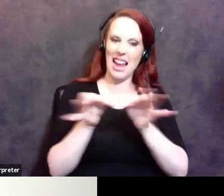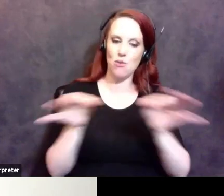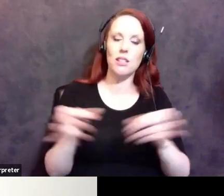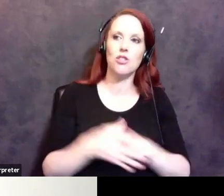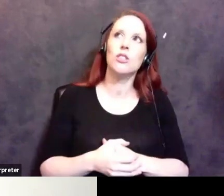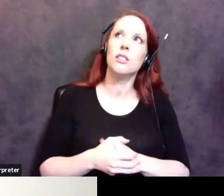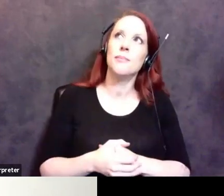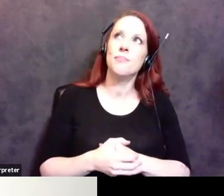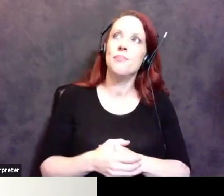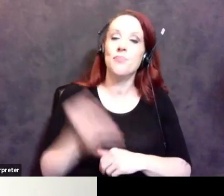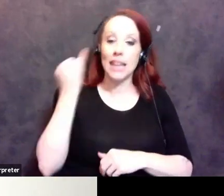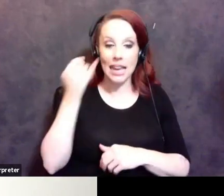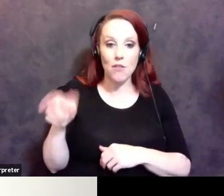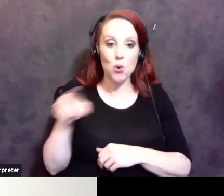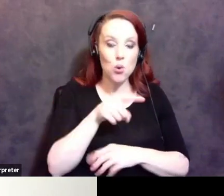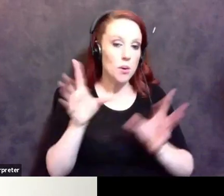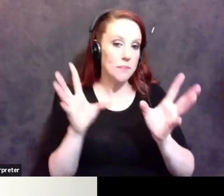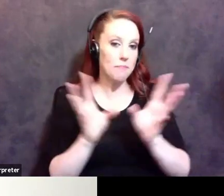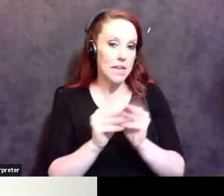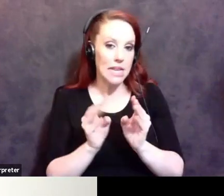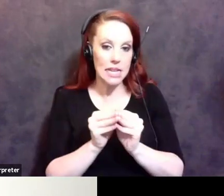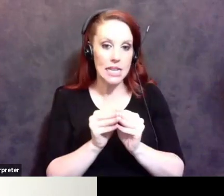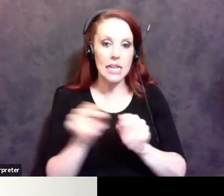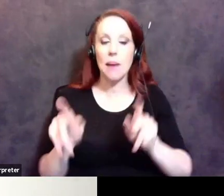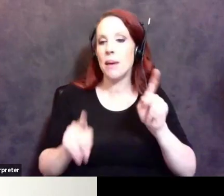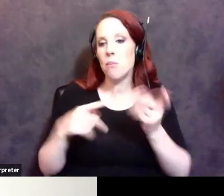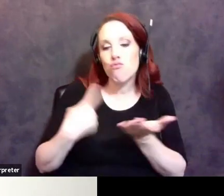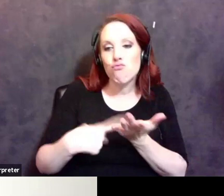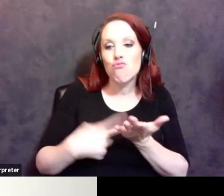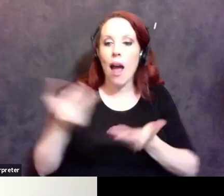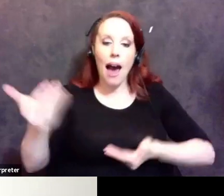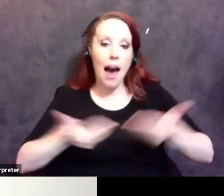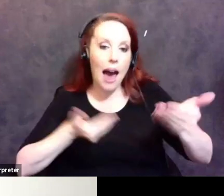you are in a meeting and people are talking about hiring, or how to put their hiring materials